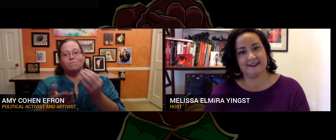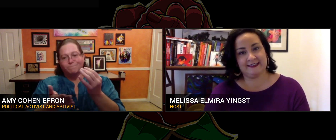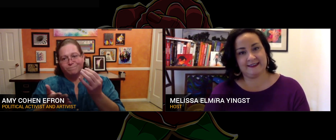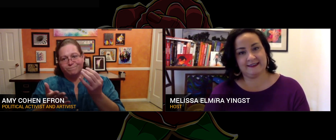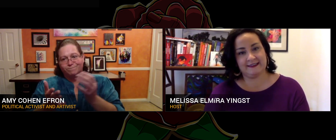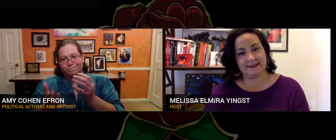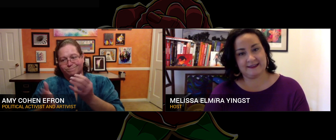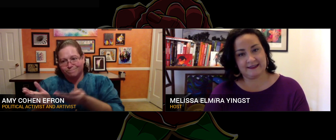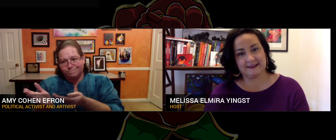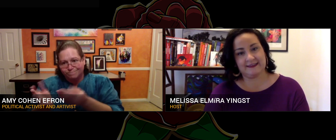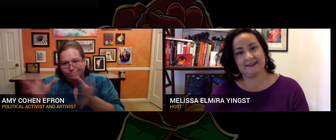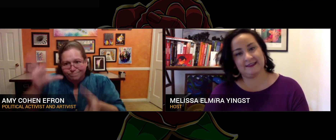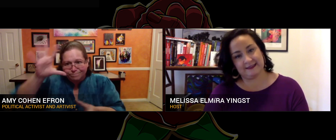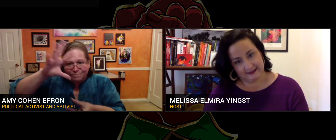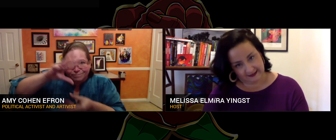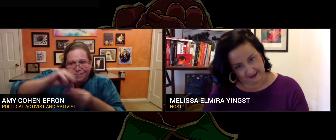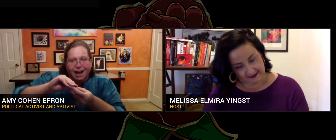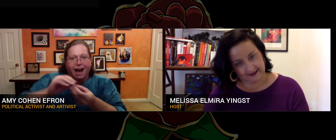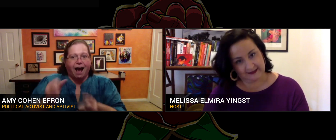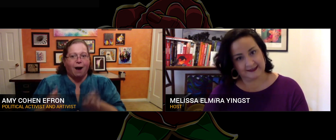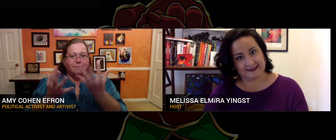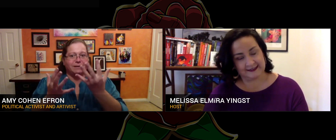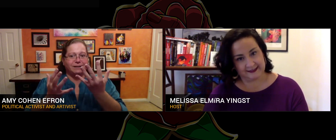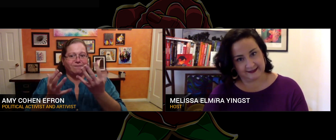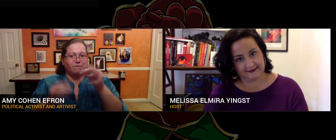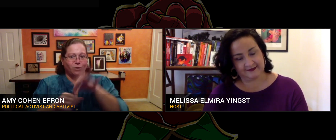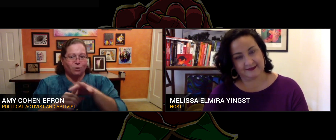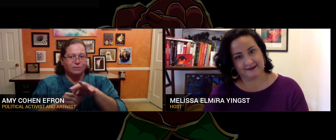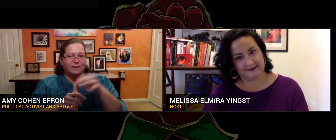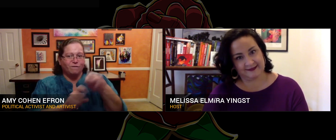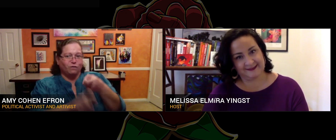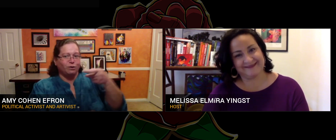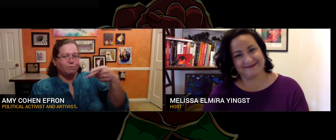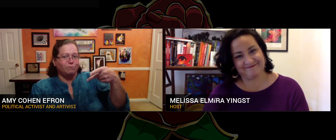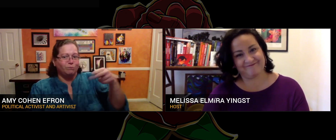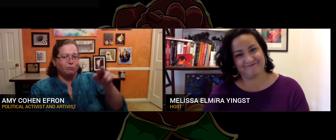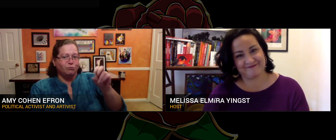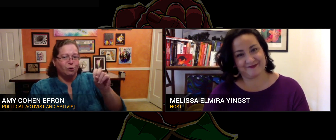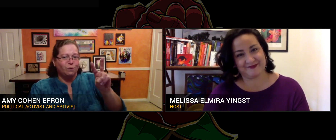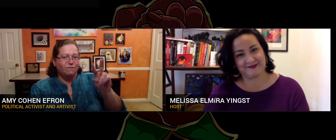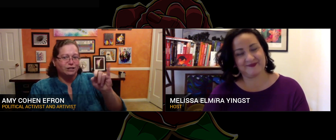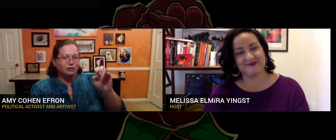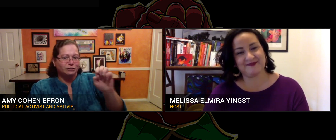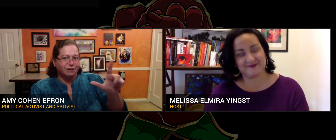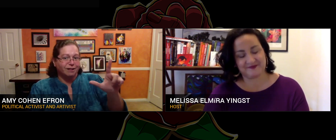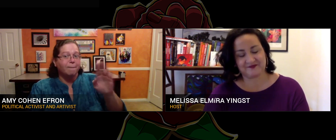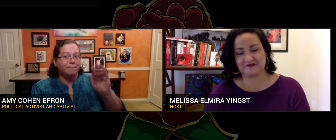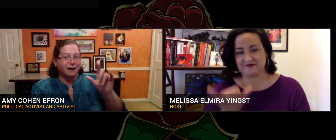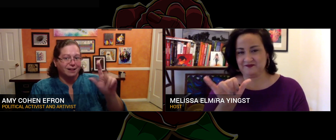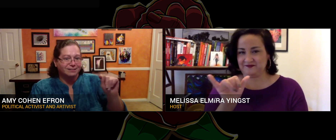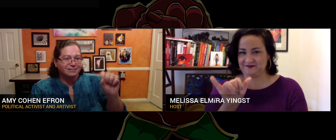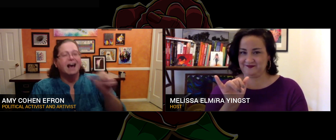So, they'll be adding more votes from provisional ballots.